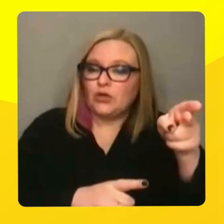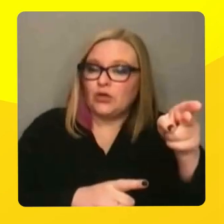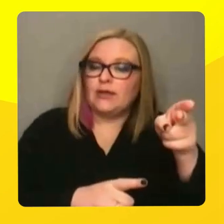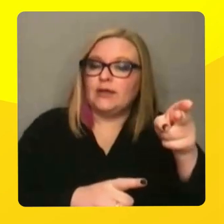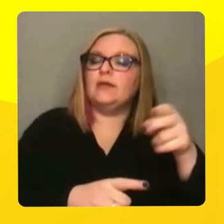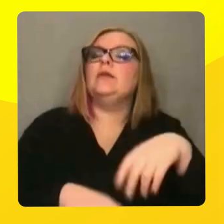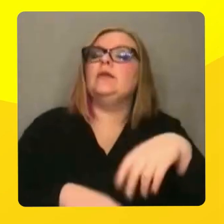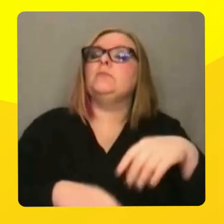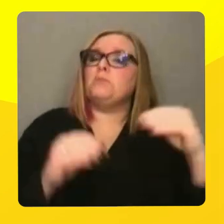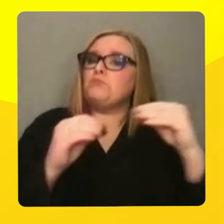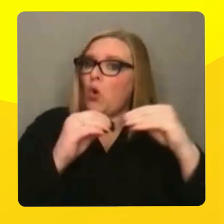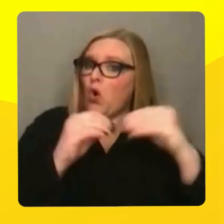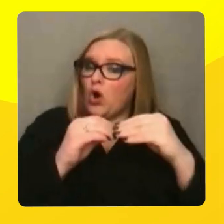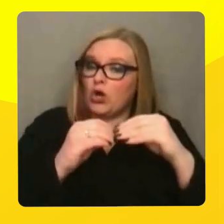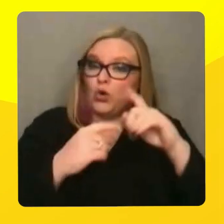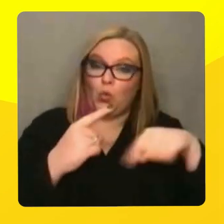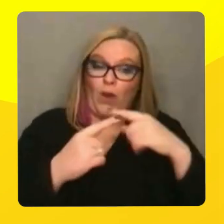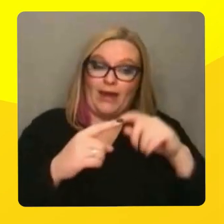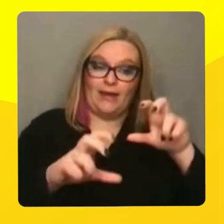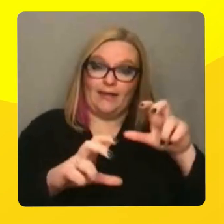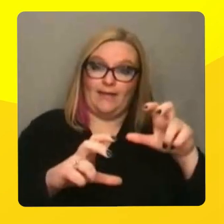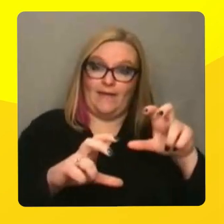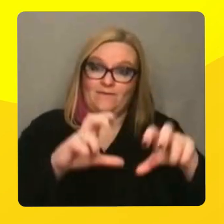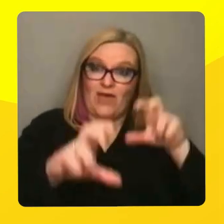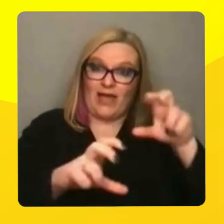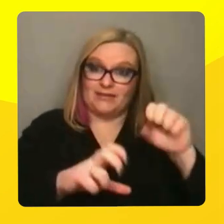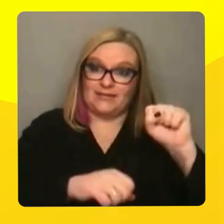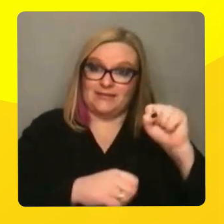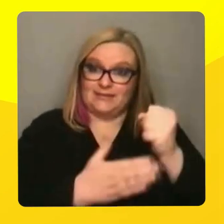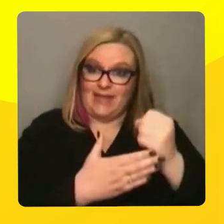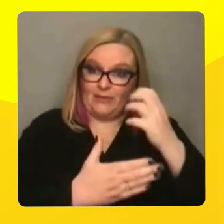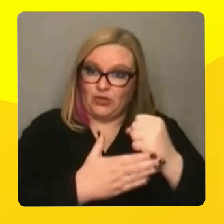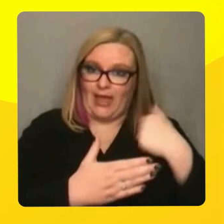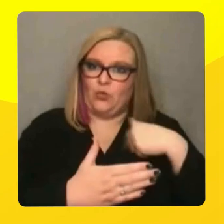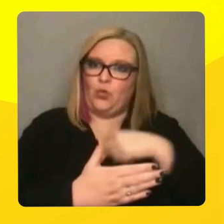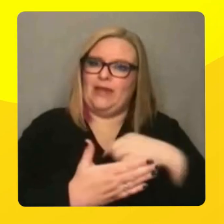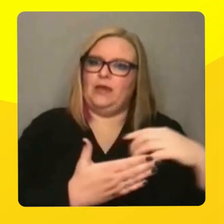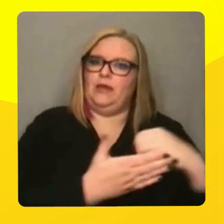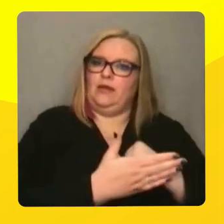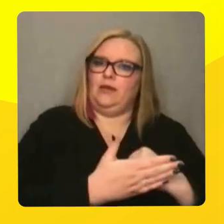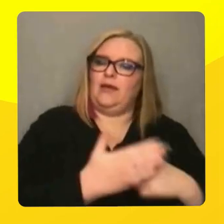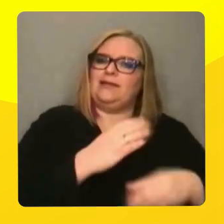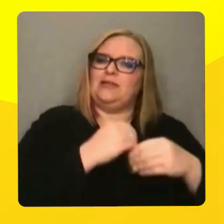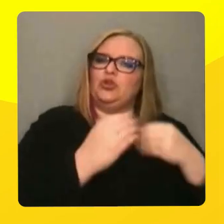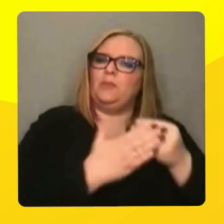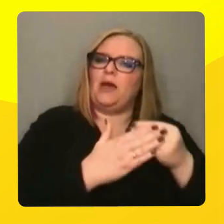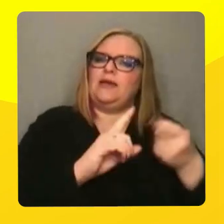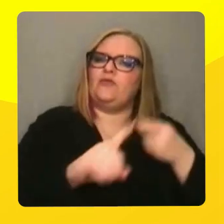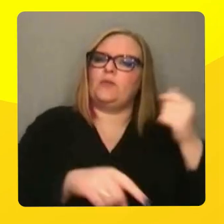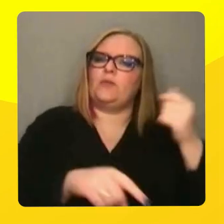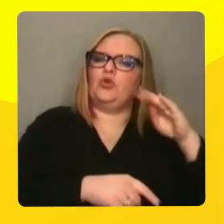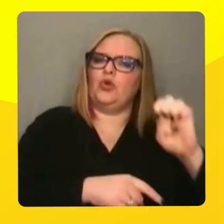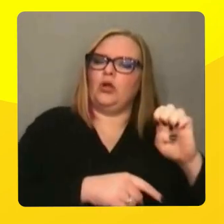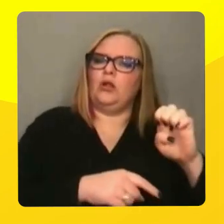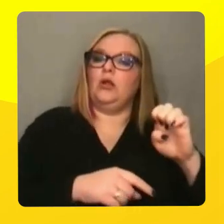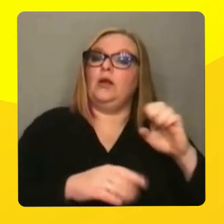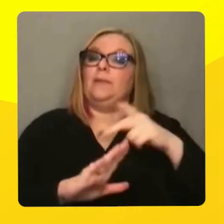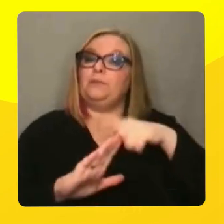After the investment from Snap, we received additional funding from Google to support our initiatives and turn our practices into resources